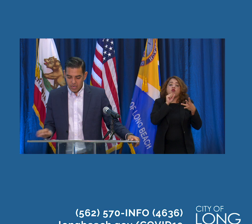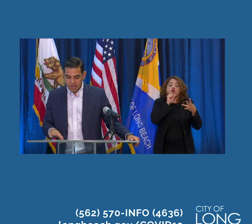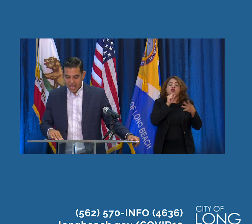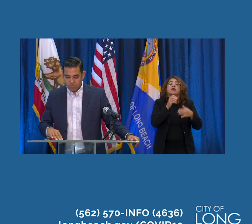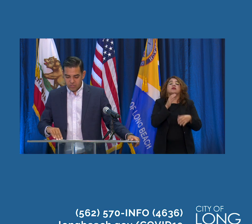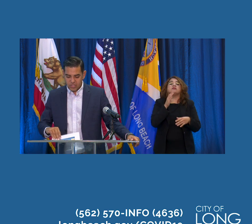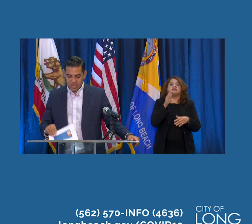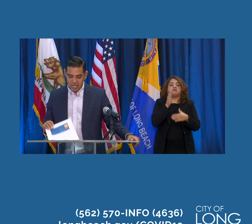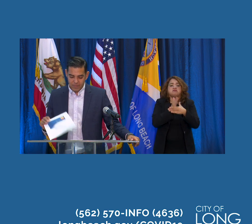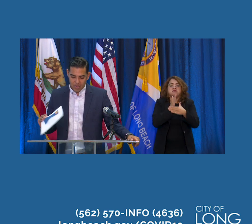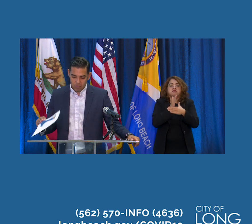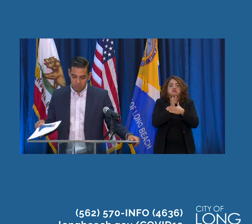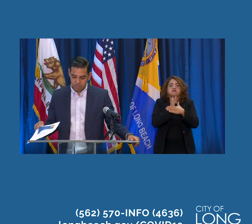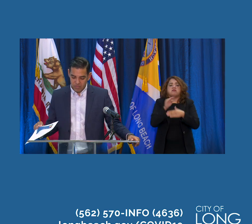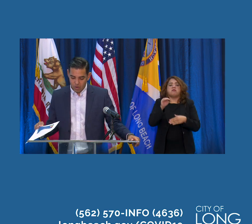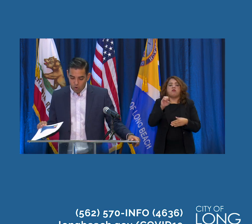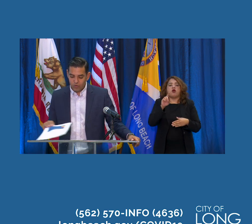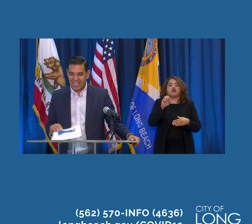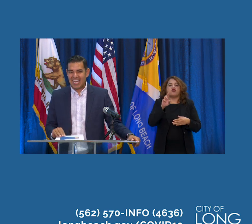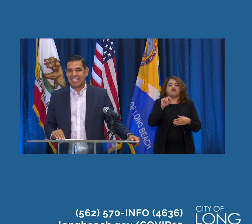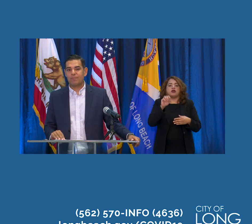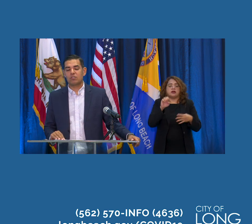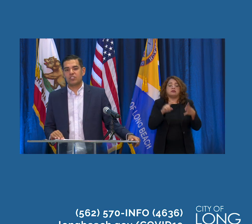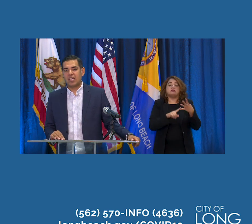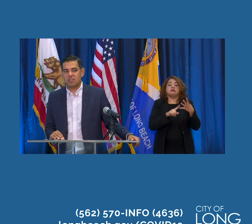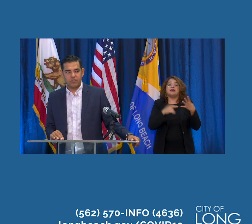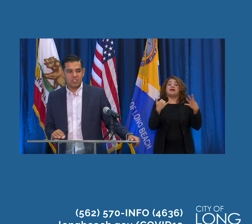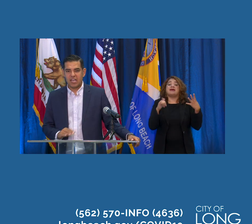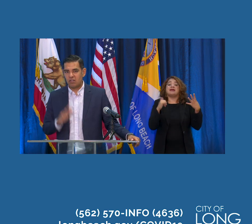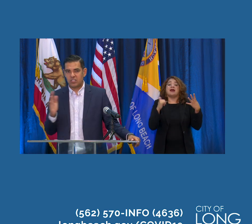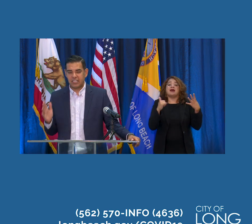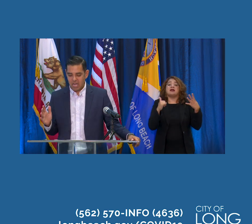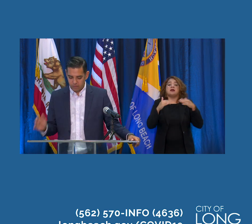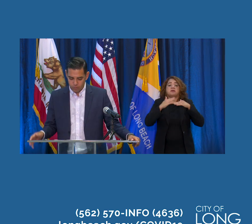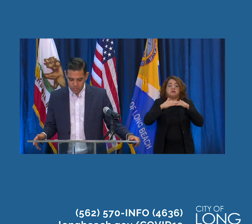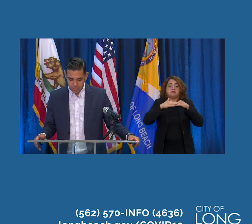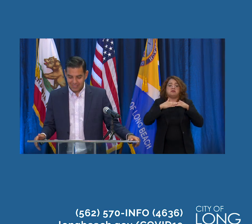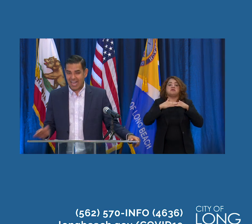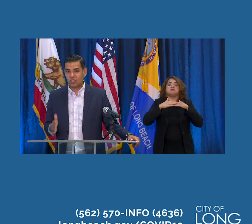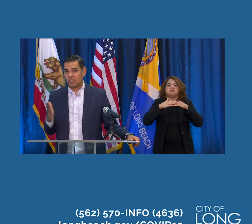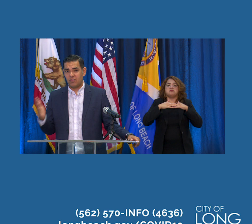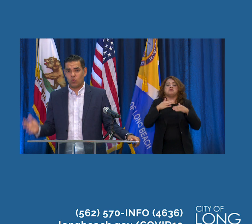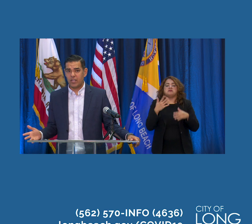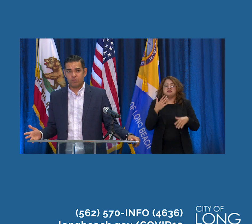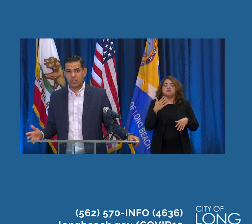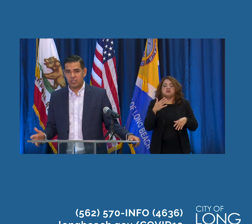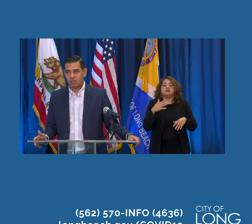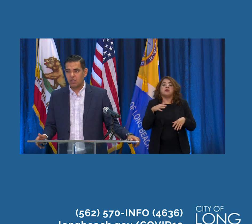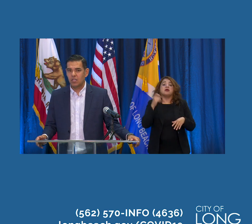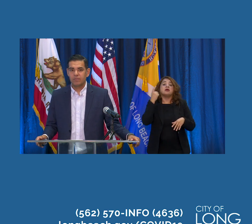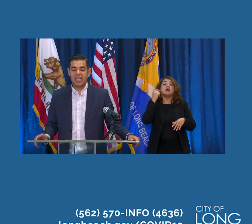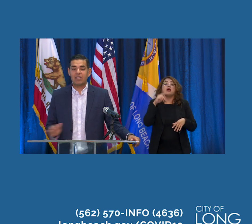I would say about, over 80 percent of the entire state of California is actually in the widespread tier.